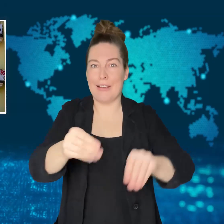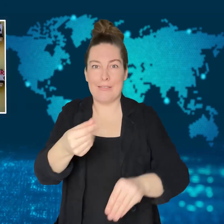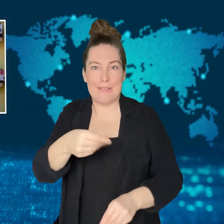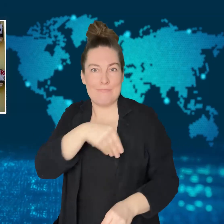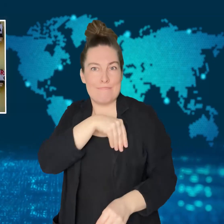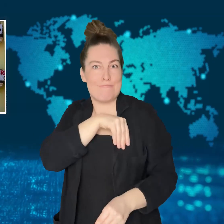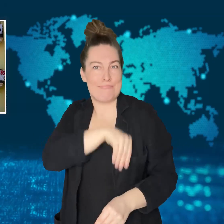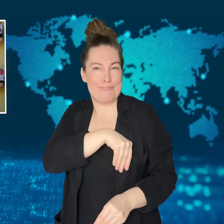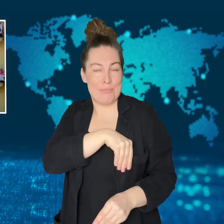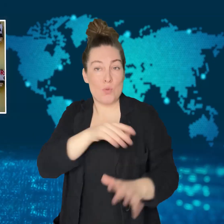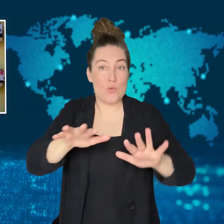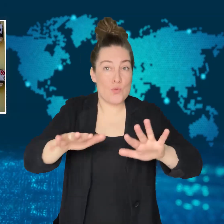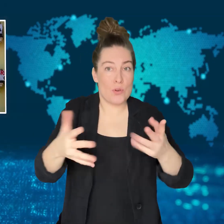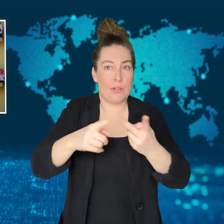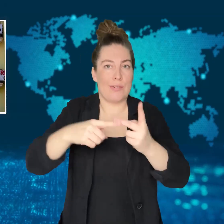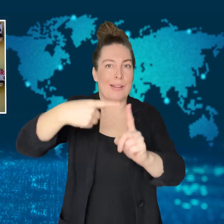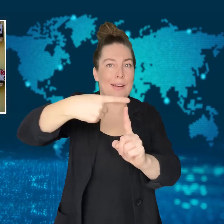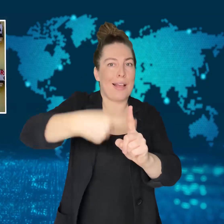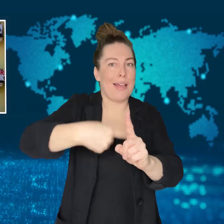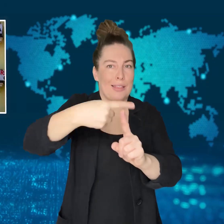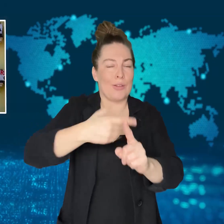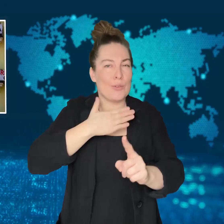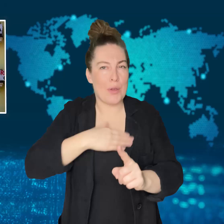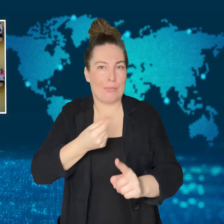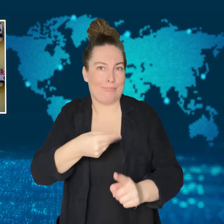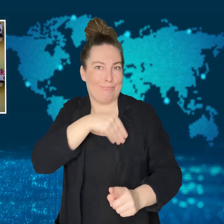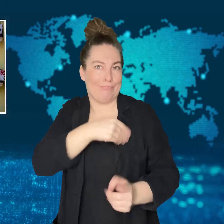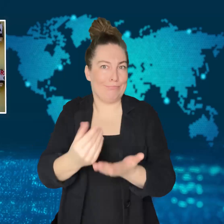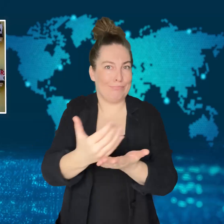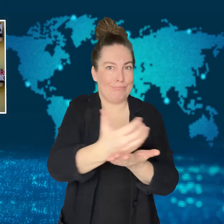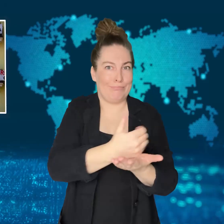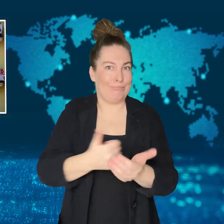in the cities of Barcelona and Madrid